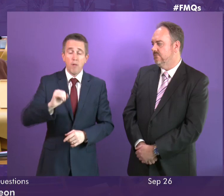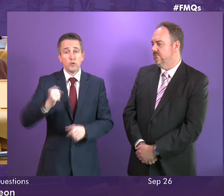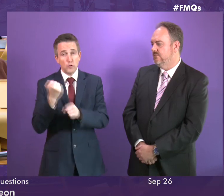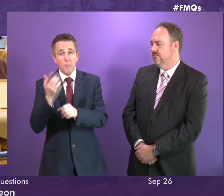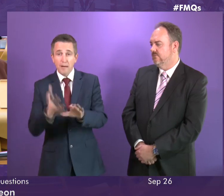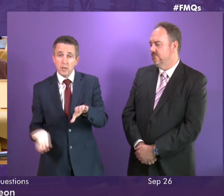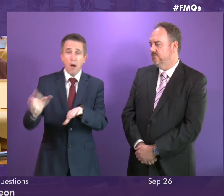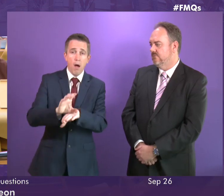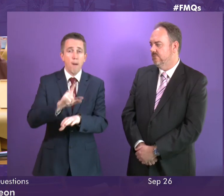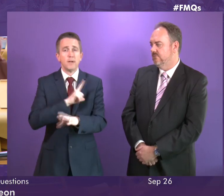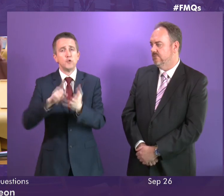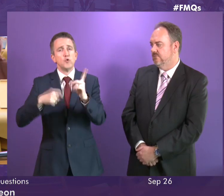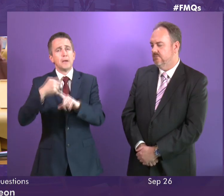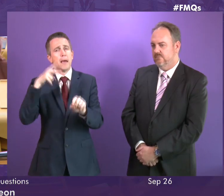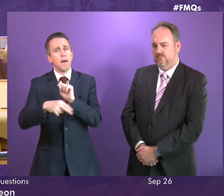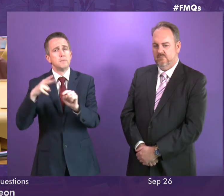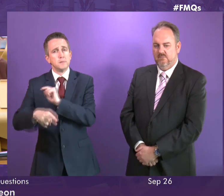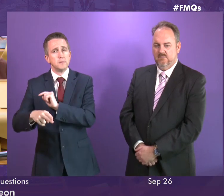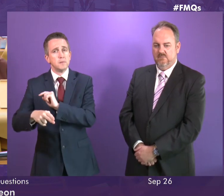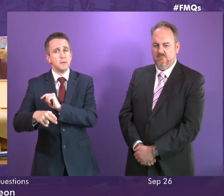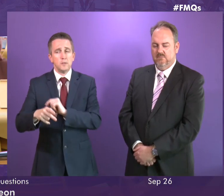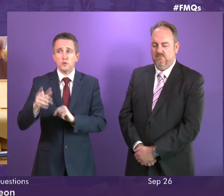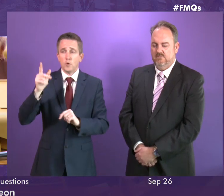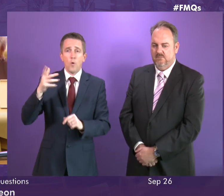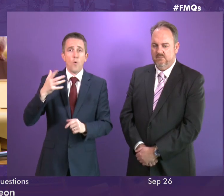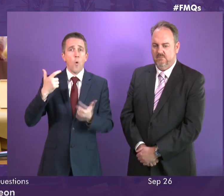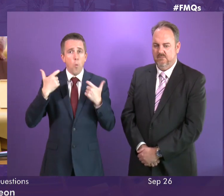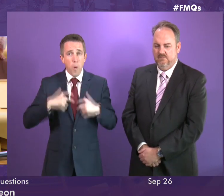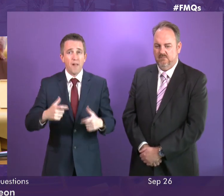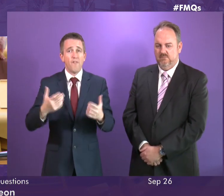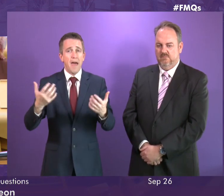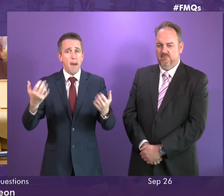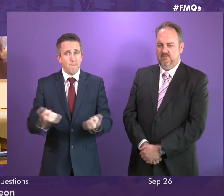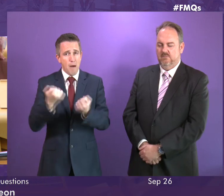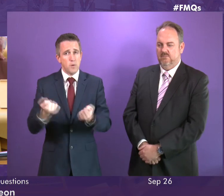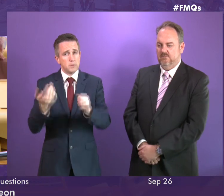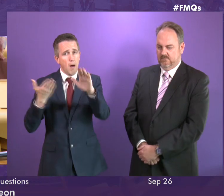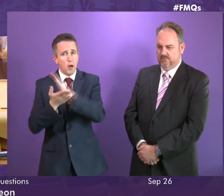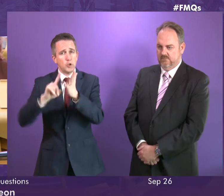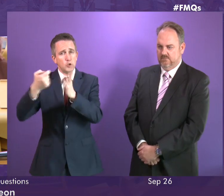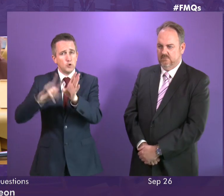is the price that we pay to allow welfare powers to lie in the hands of a Tory Government